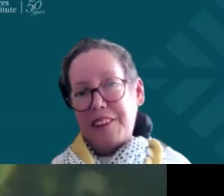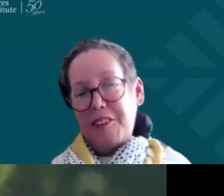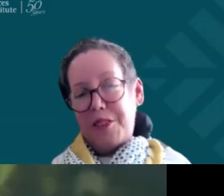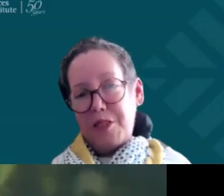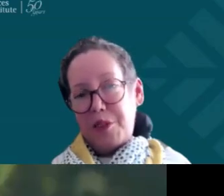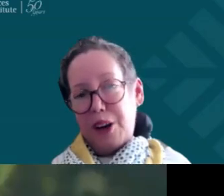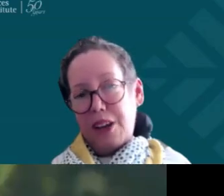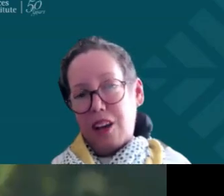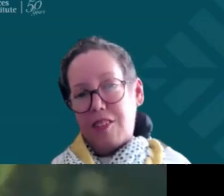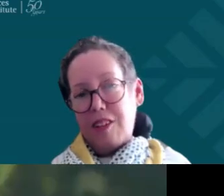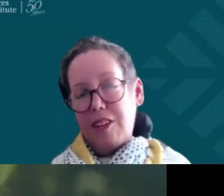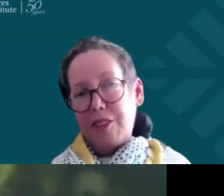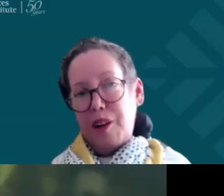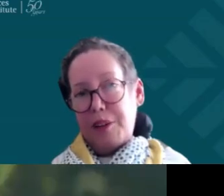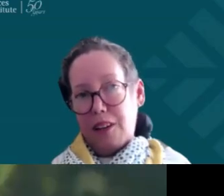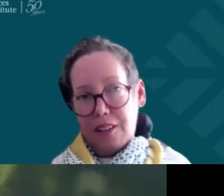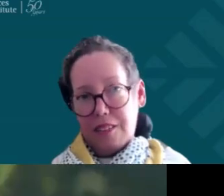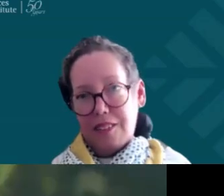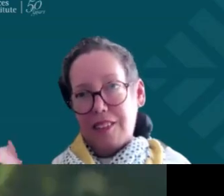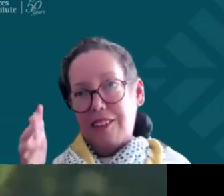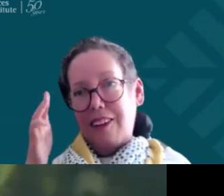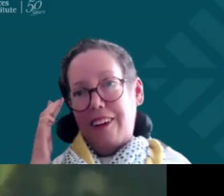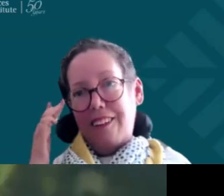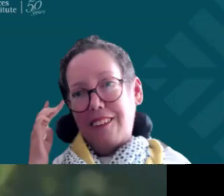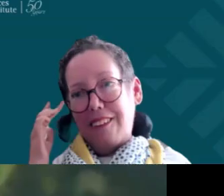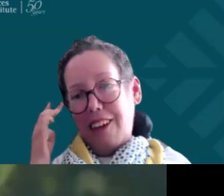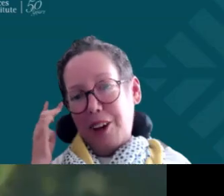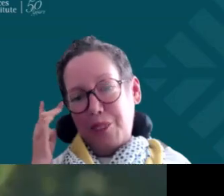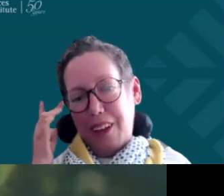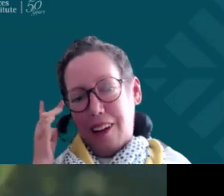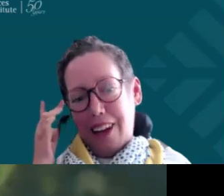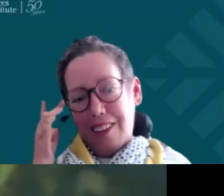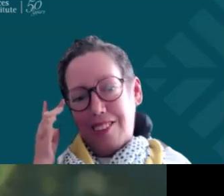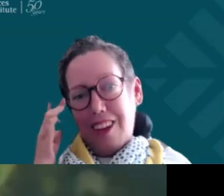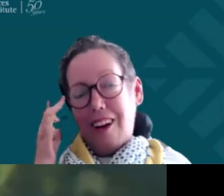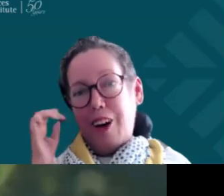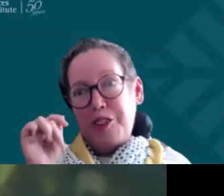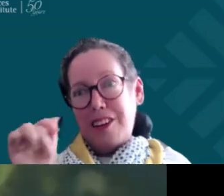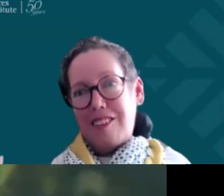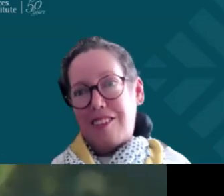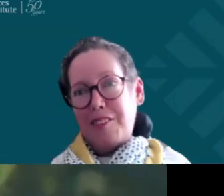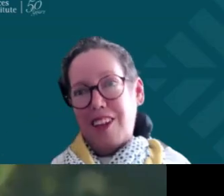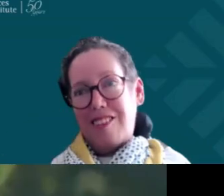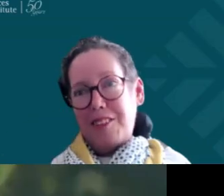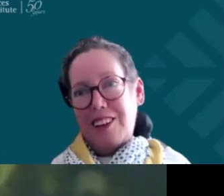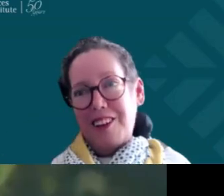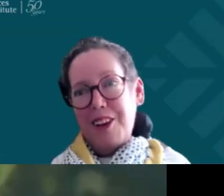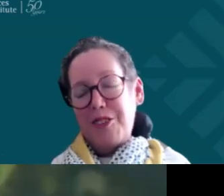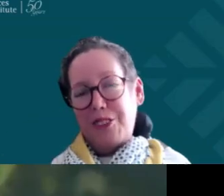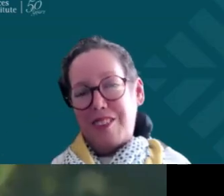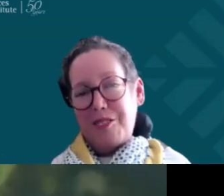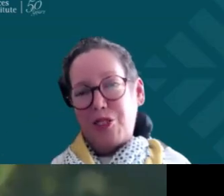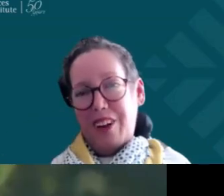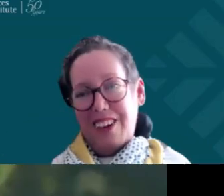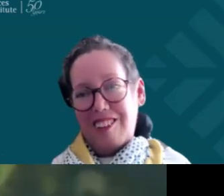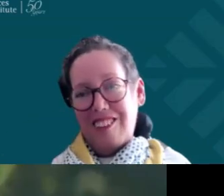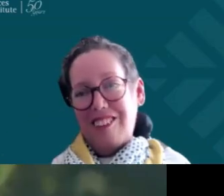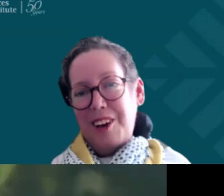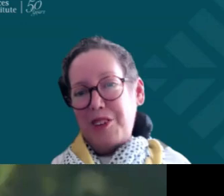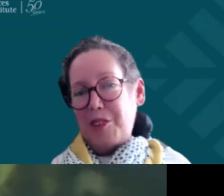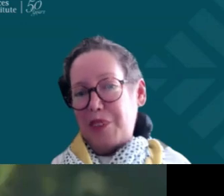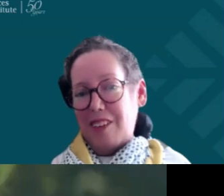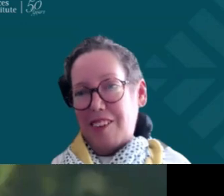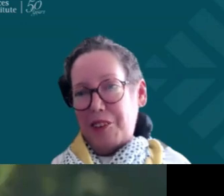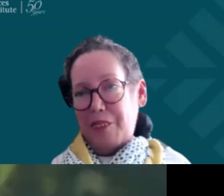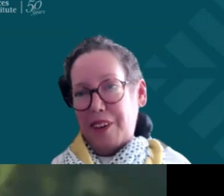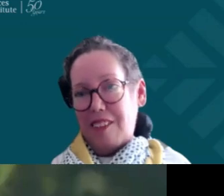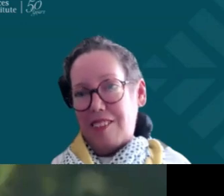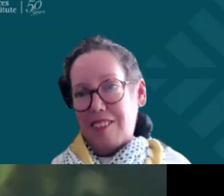for the grassroots project webinar. We see 177 folks have joined, and we're so pleased that you're with us.